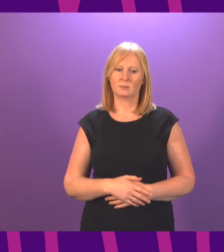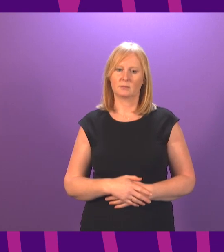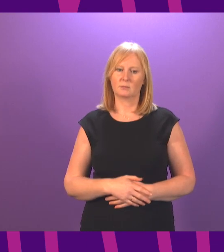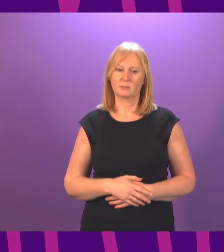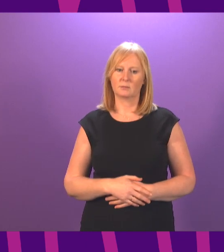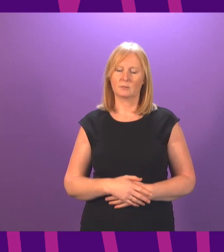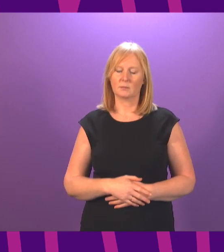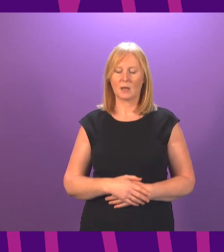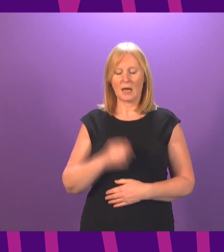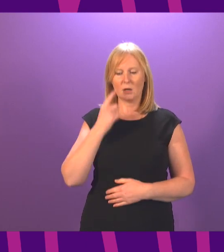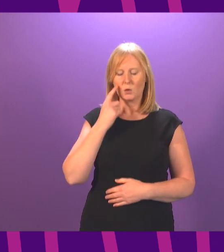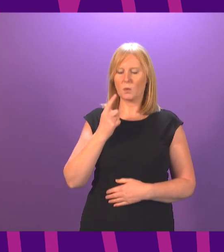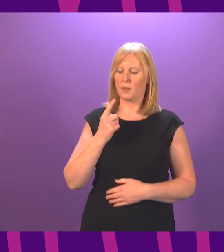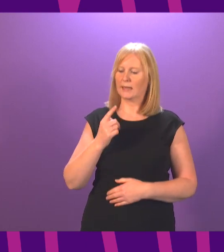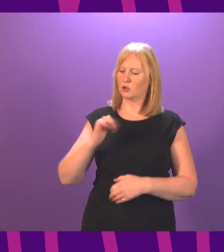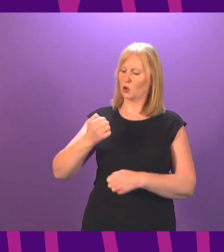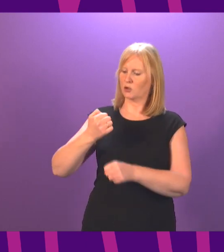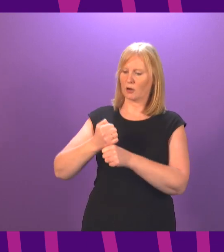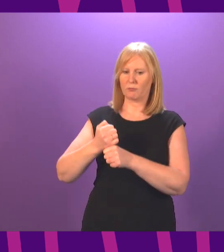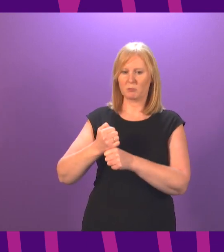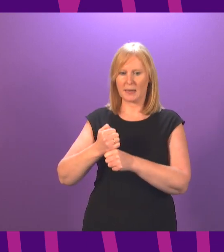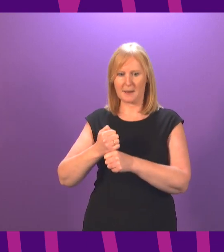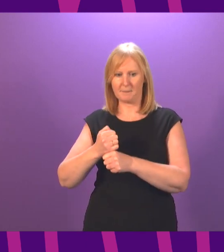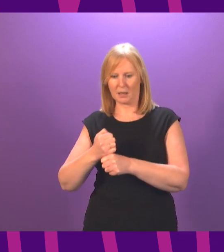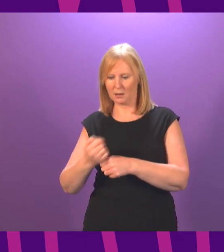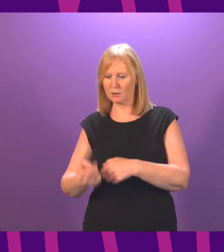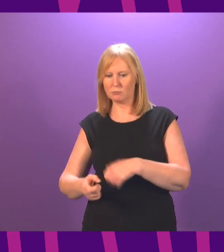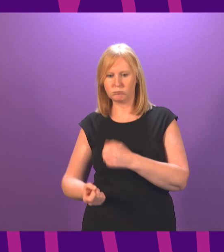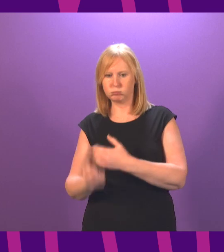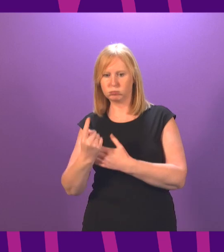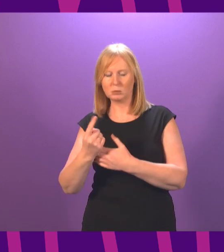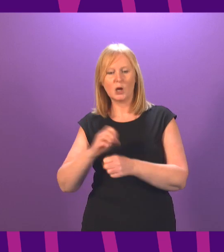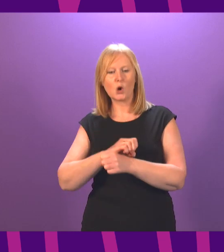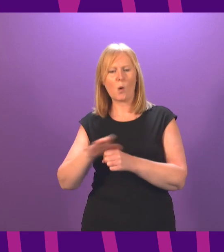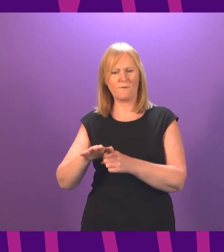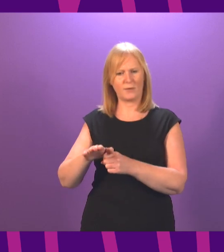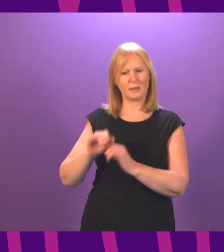Government has caused either Covid or Brexit, but the Scottish Government has a responsibility